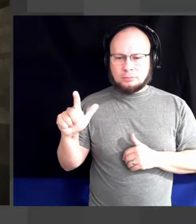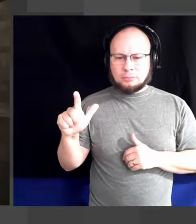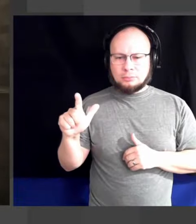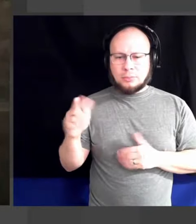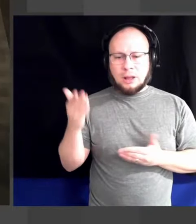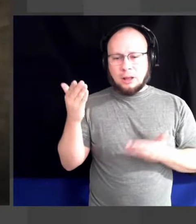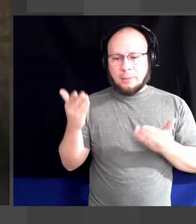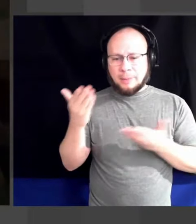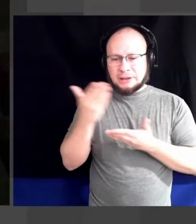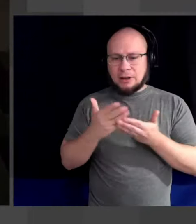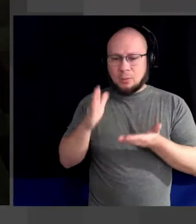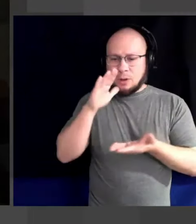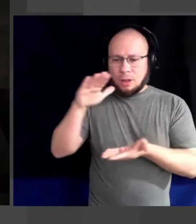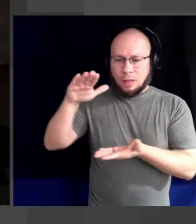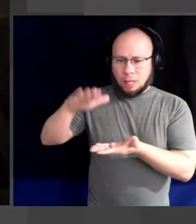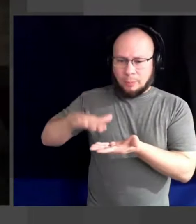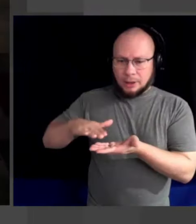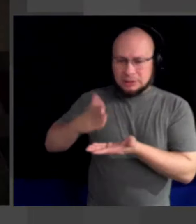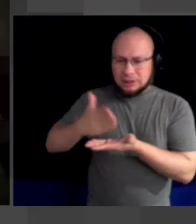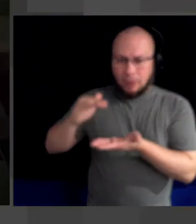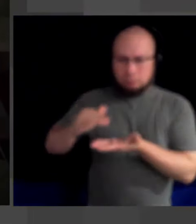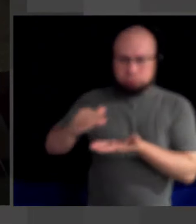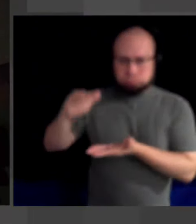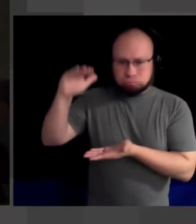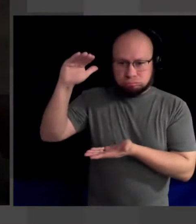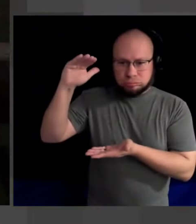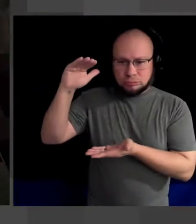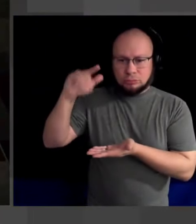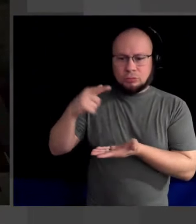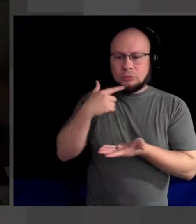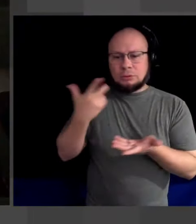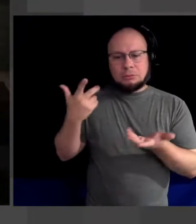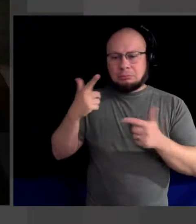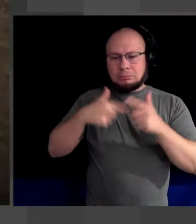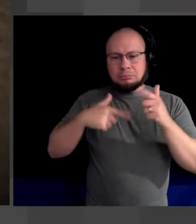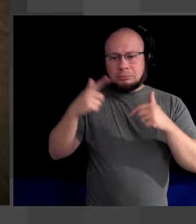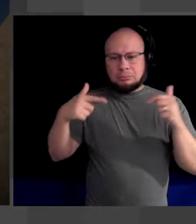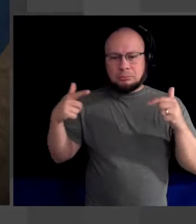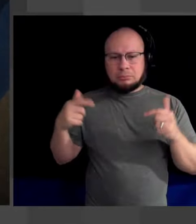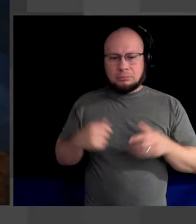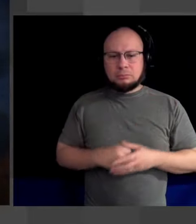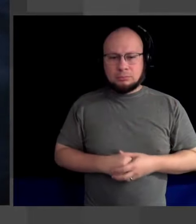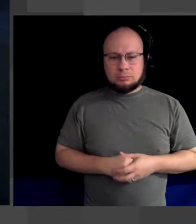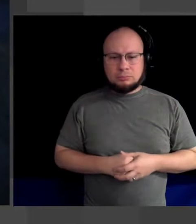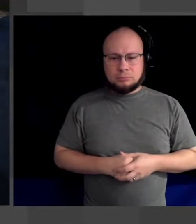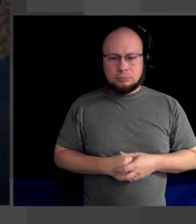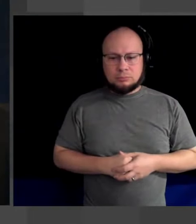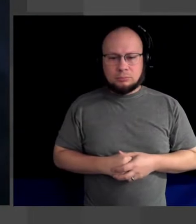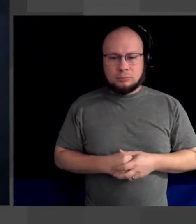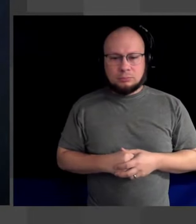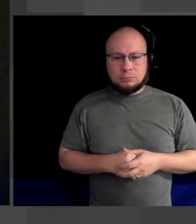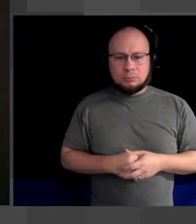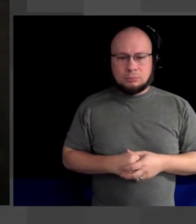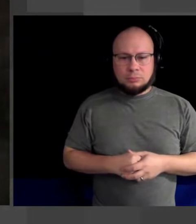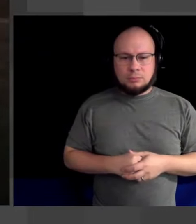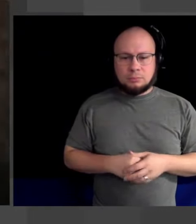ONE CAVE YOU MIGHT FIND IT AND